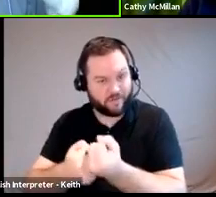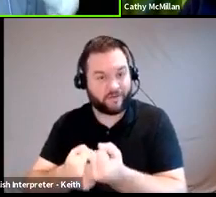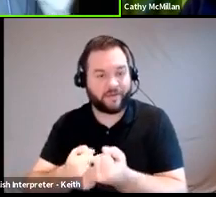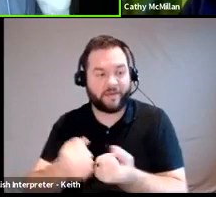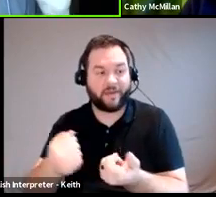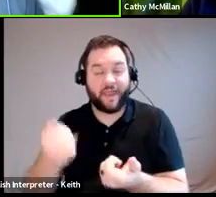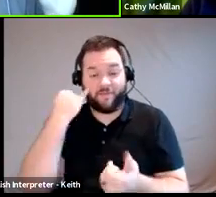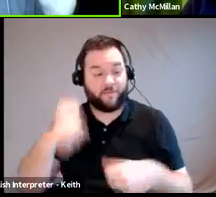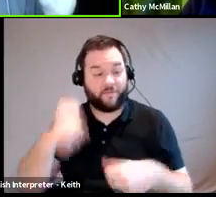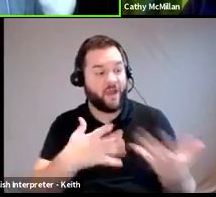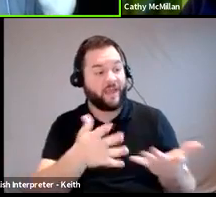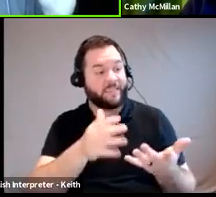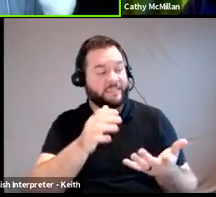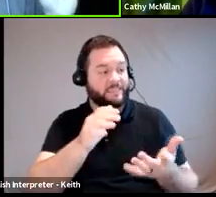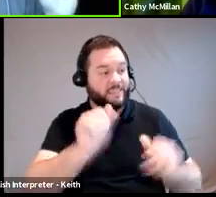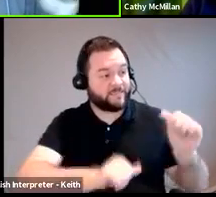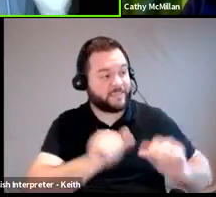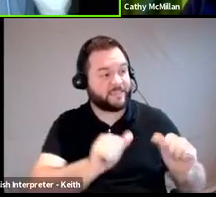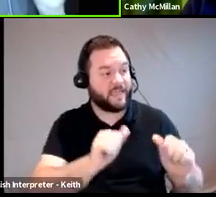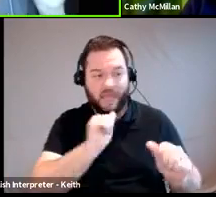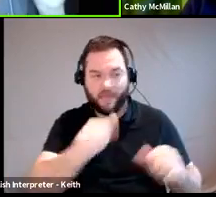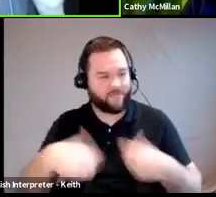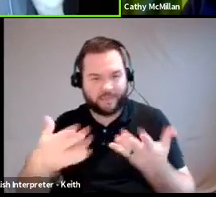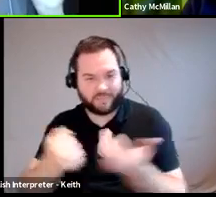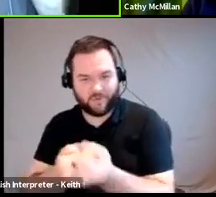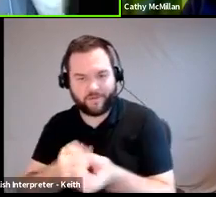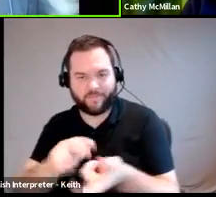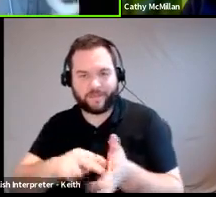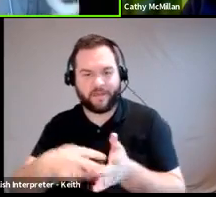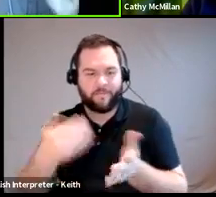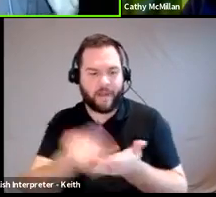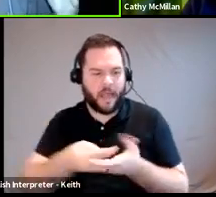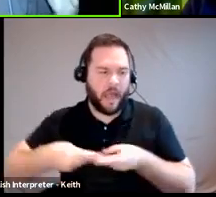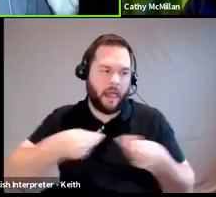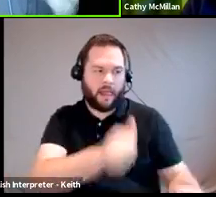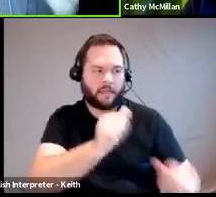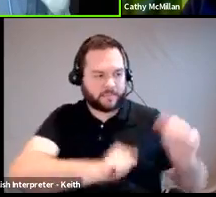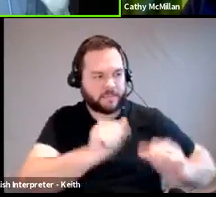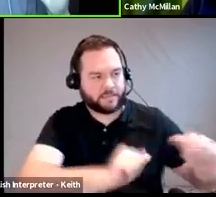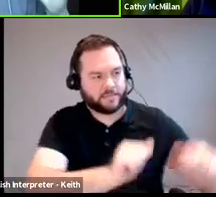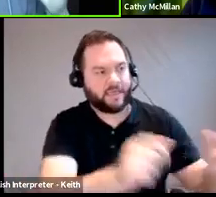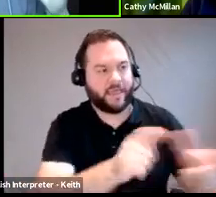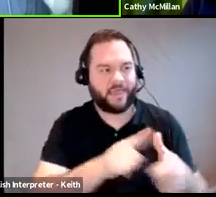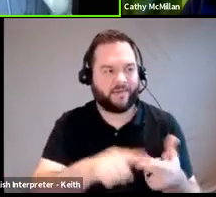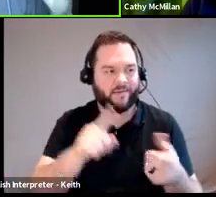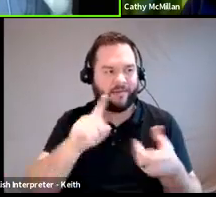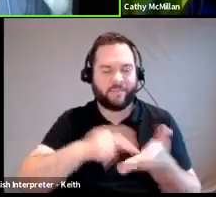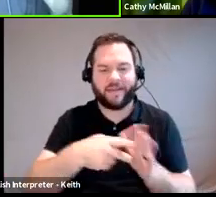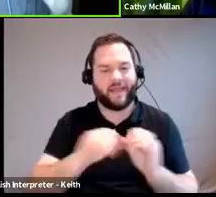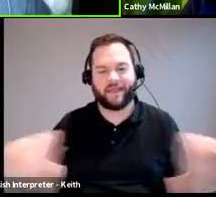Nothing's going to change at this point in time we're going to be spending a lot of money and assessments, but if we don't get to support at the end of the day. it's